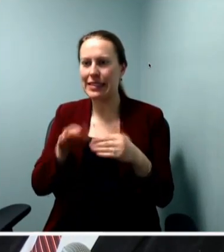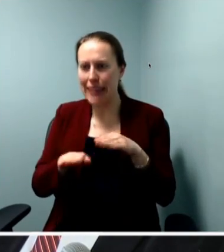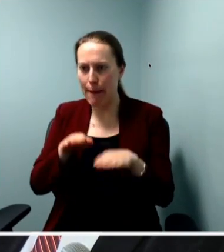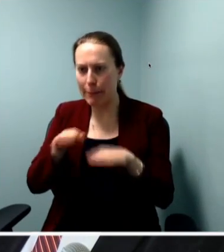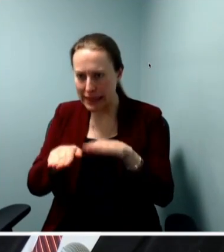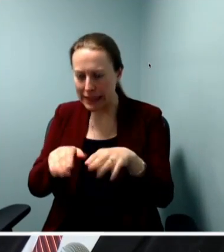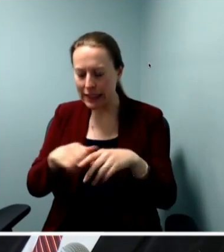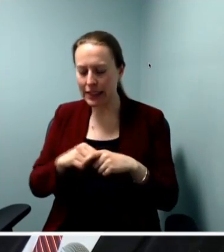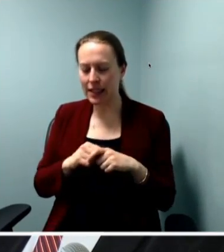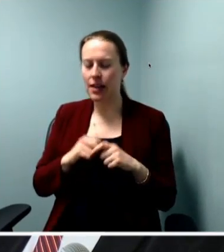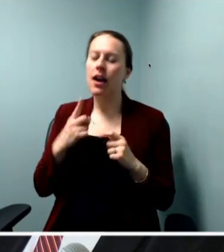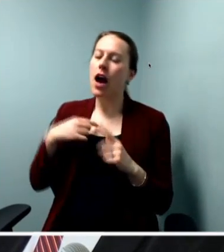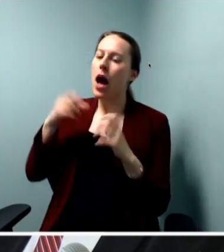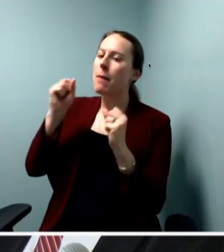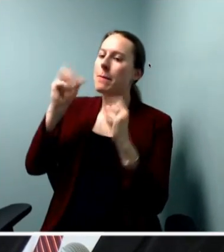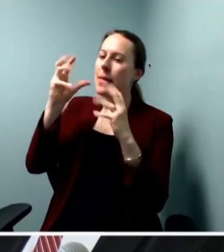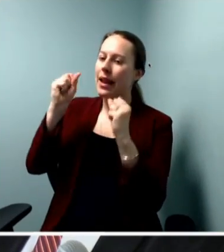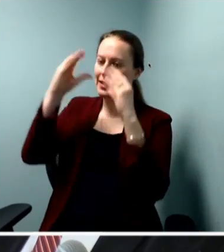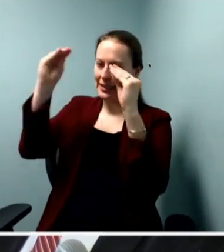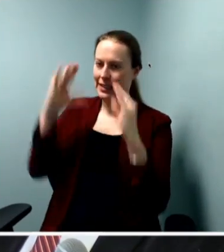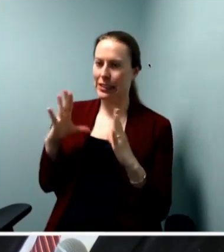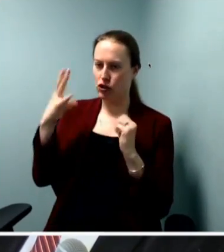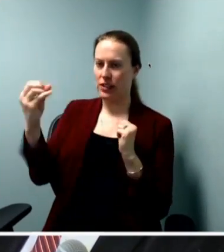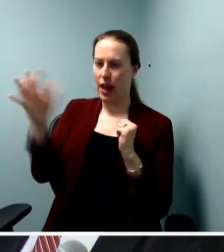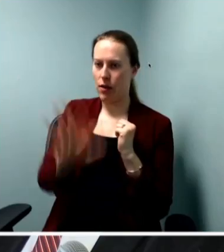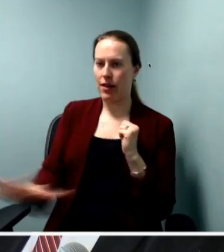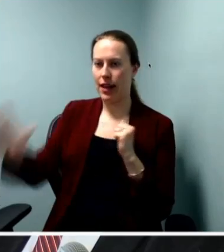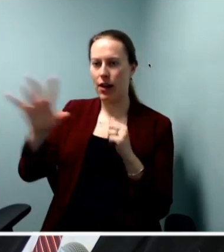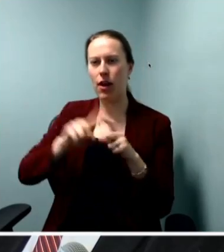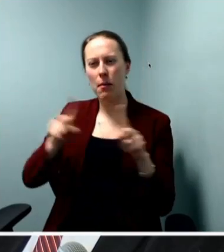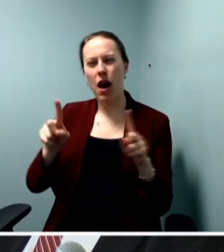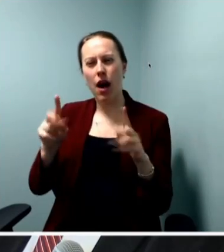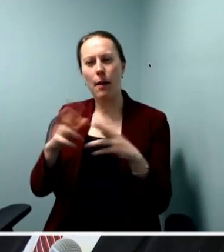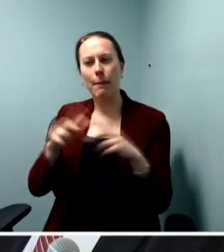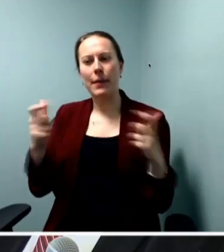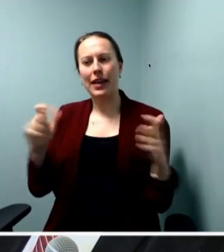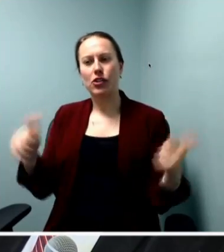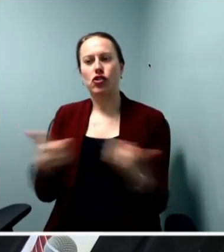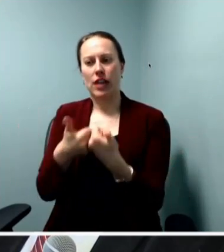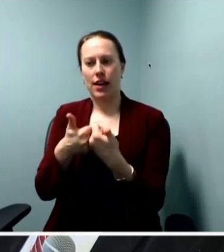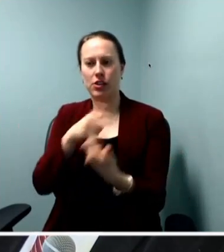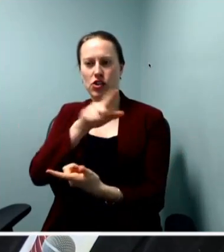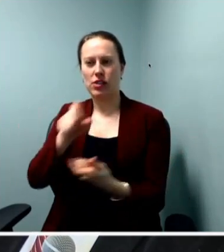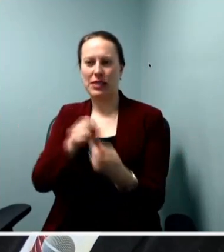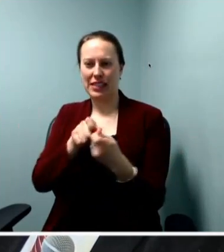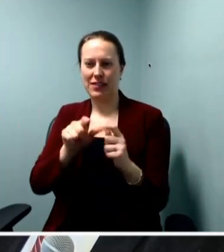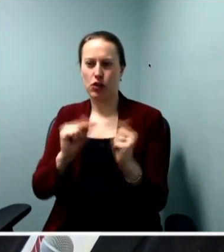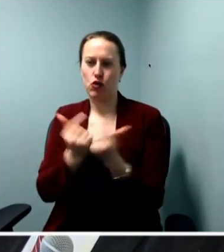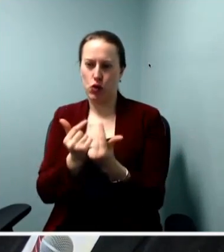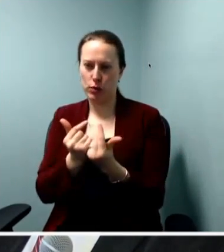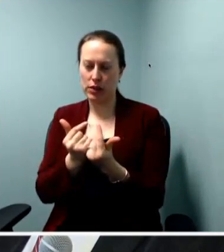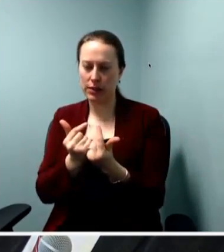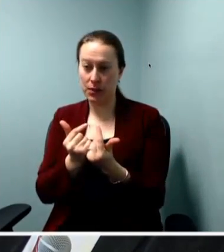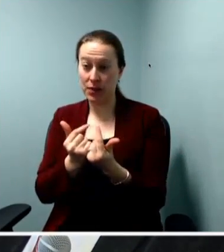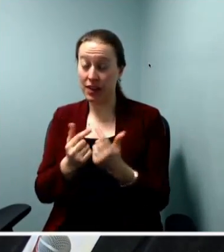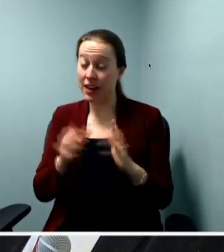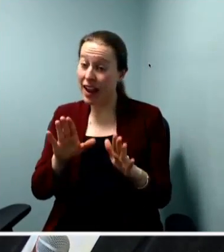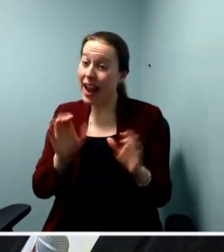But there's quite a challenge to teach a particular type of group that allows them to still be translatable to all the groups.